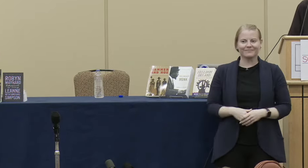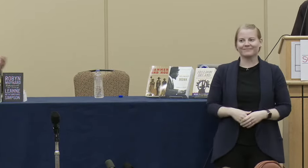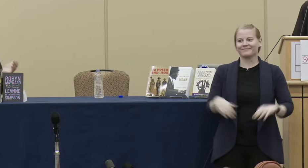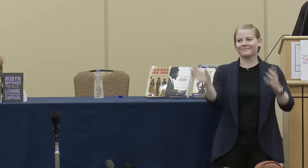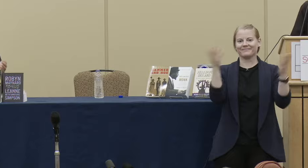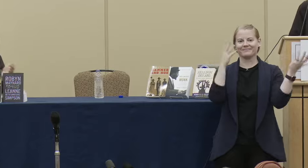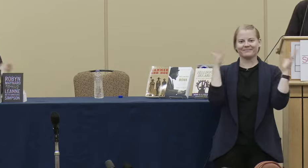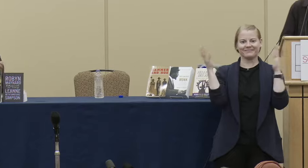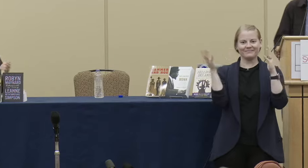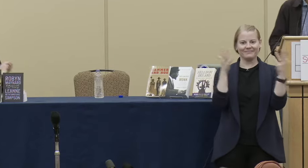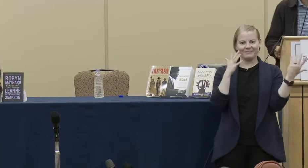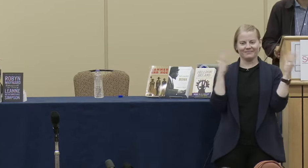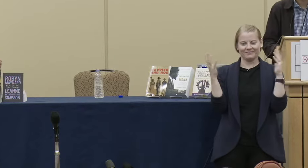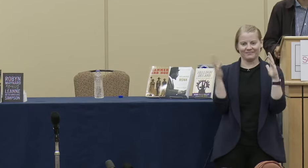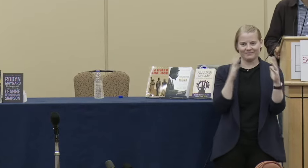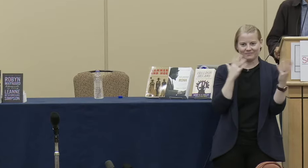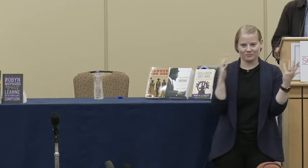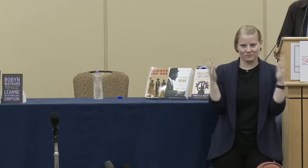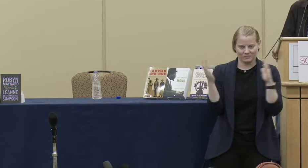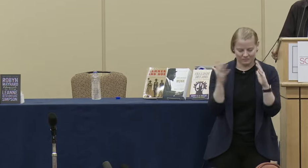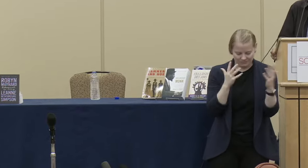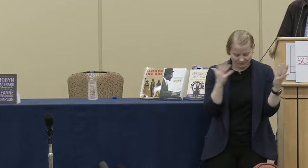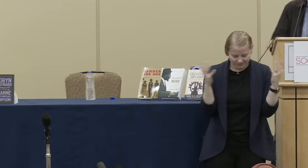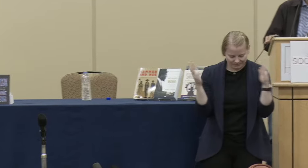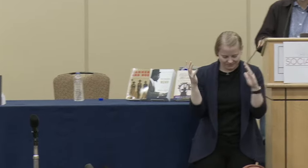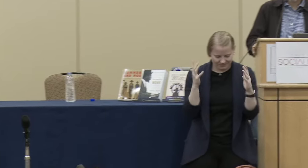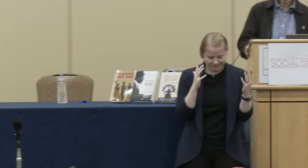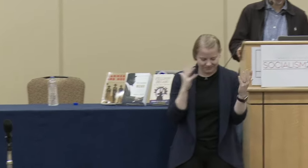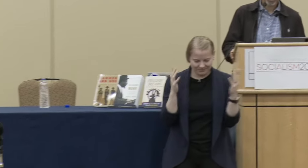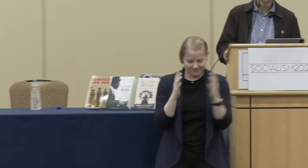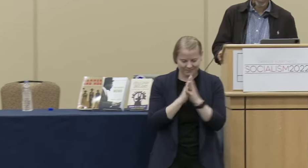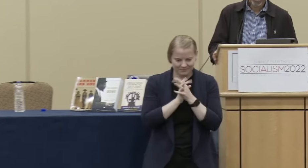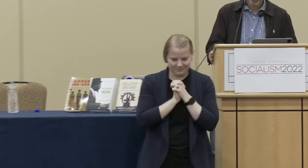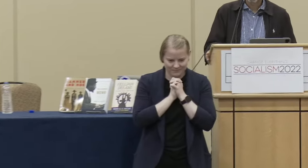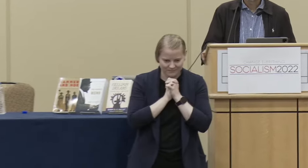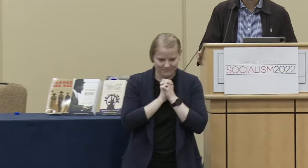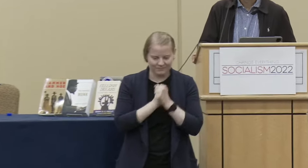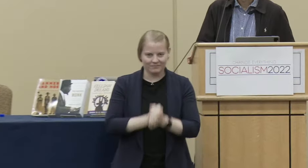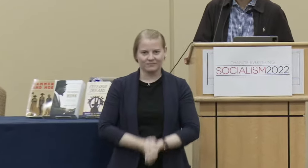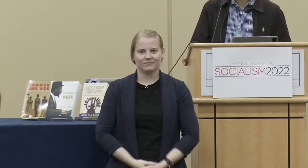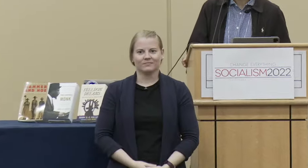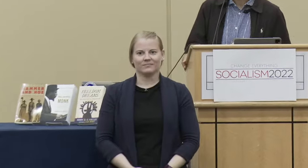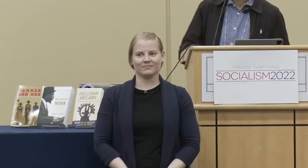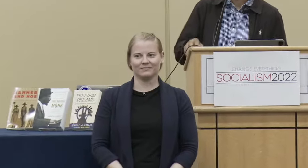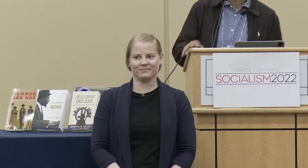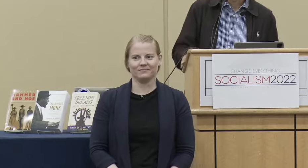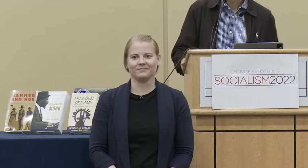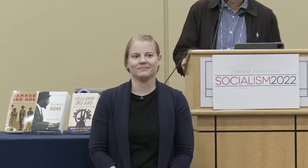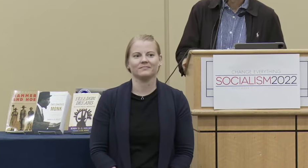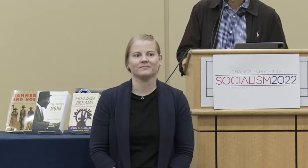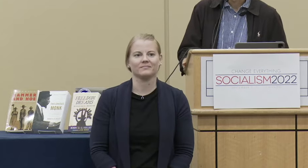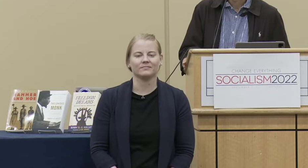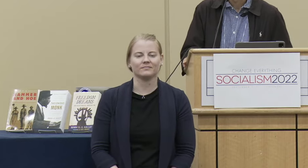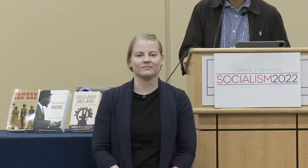question in there .